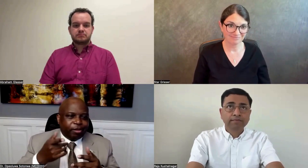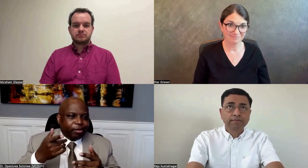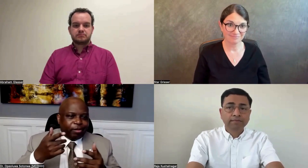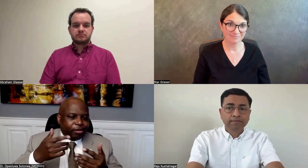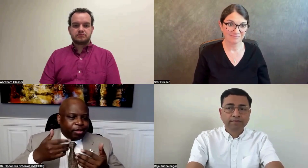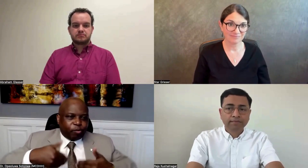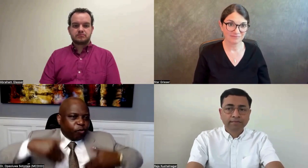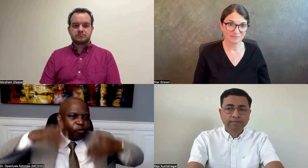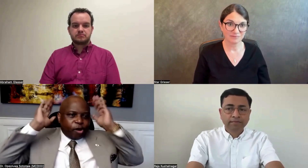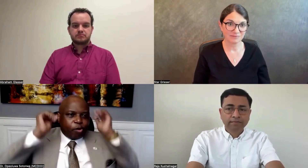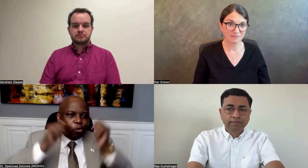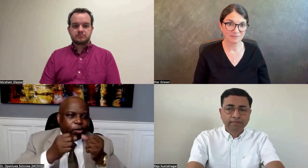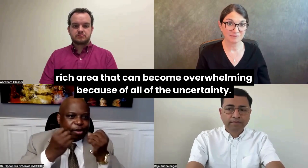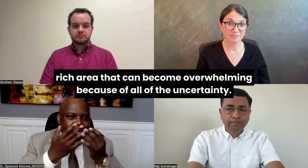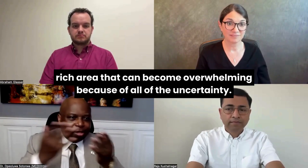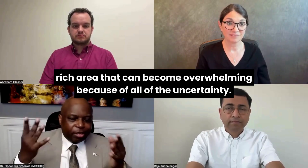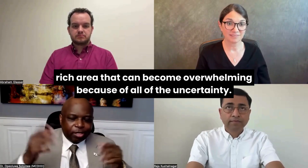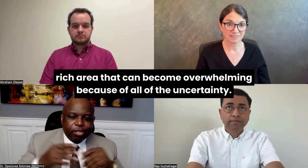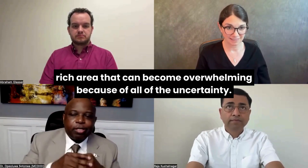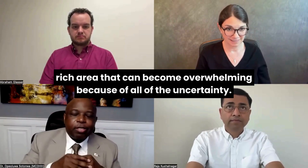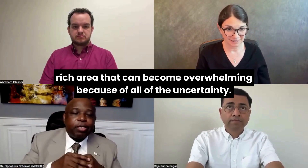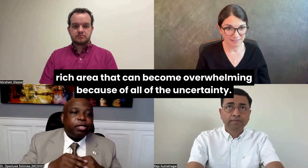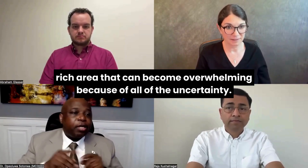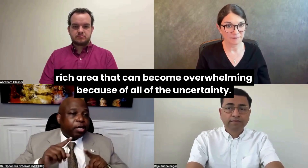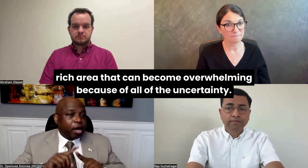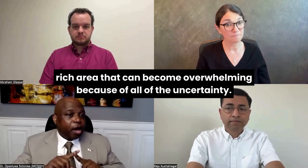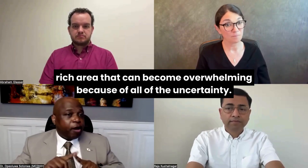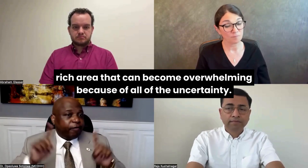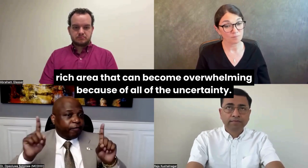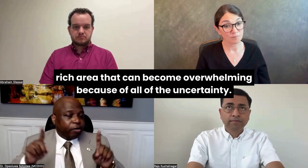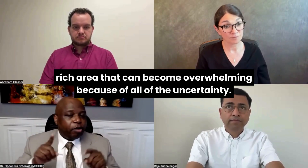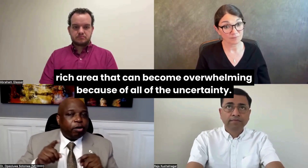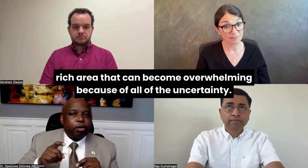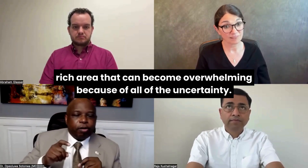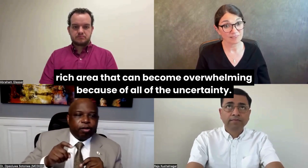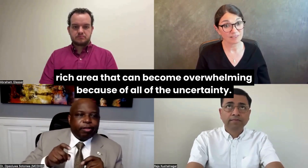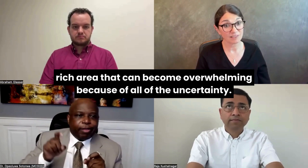rich area that can become overwhelming because of all of the uncertainty. However,